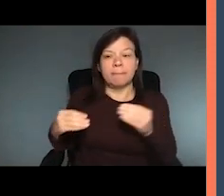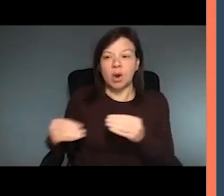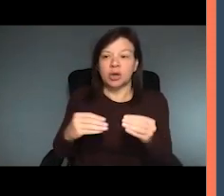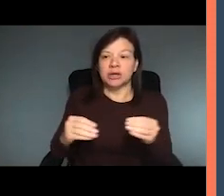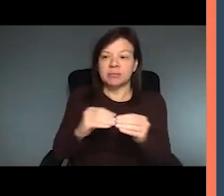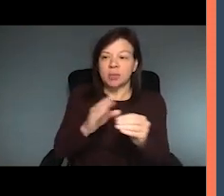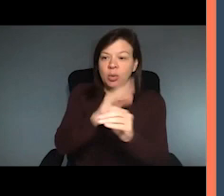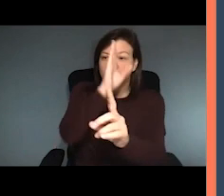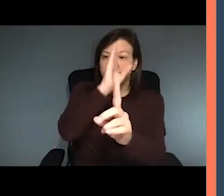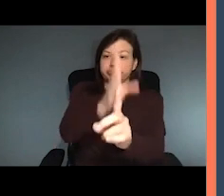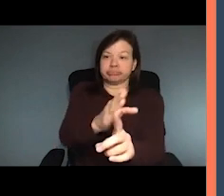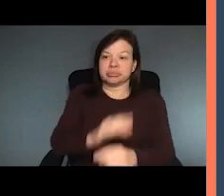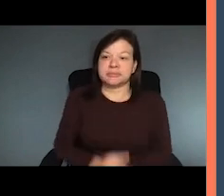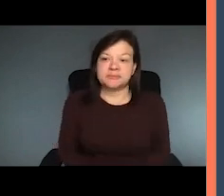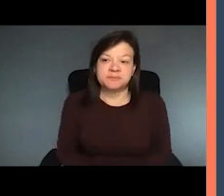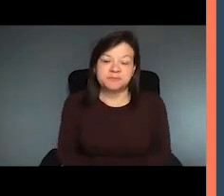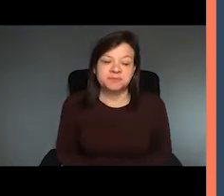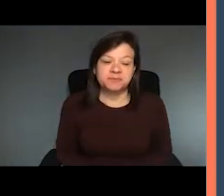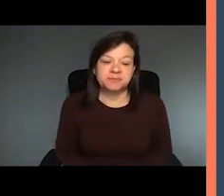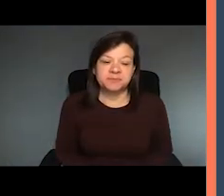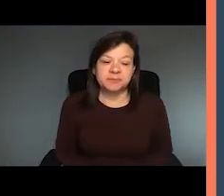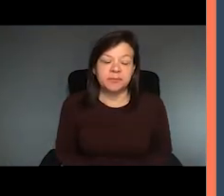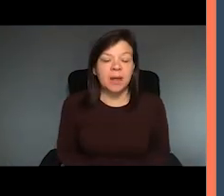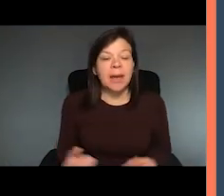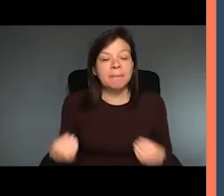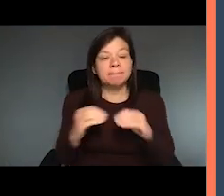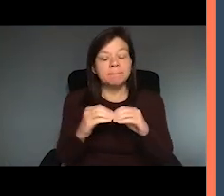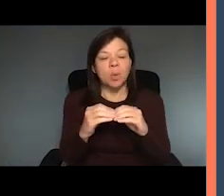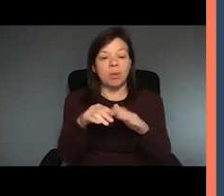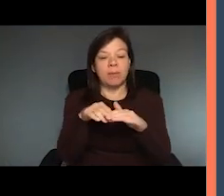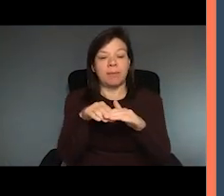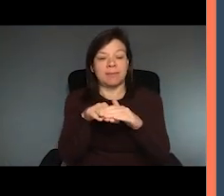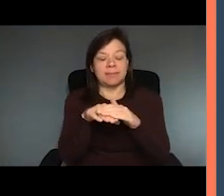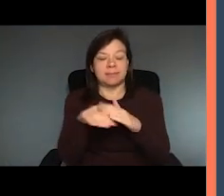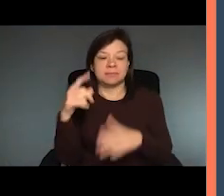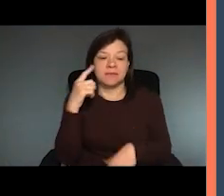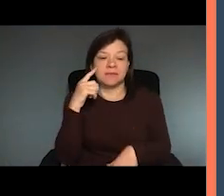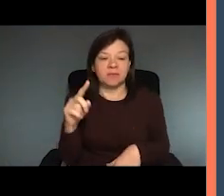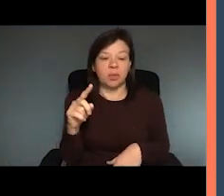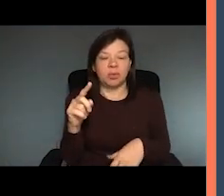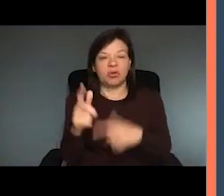MARKETING FOR STRAIGHT-FORWARD AND MORE ACCESSIBLE FOR THE LARGER ORGANIZATION.